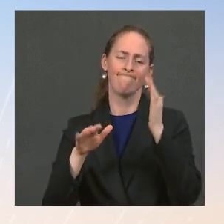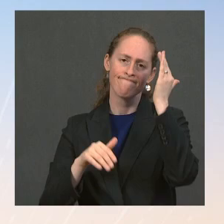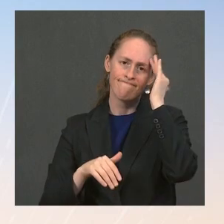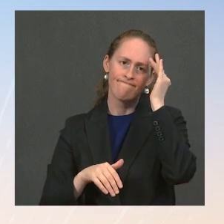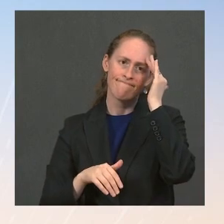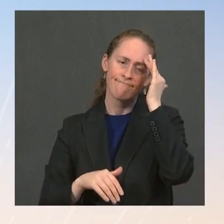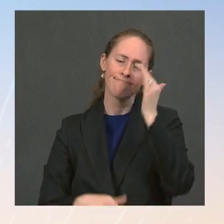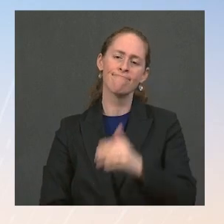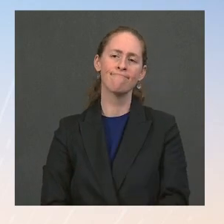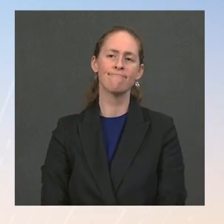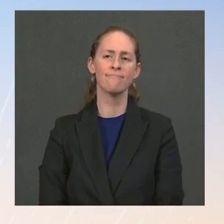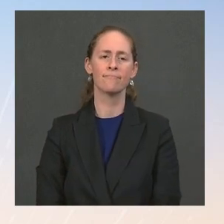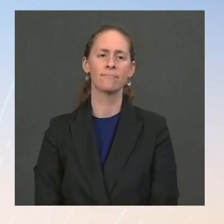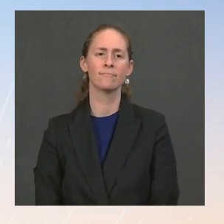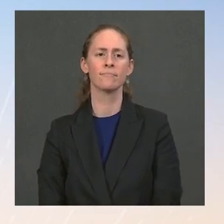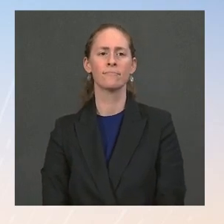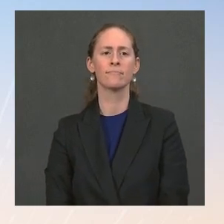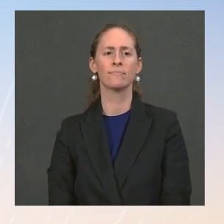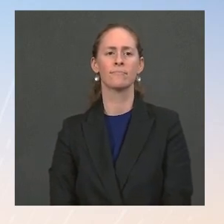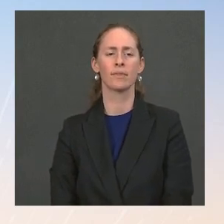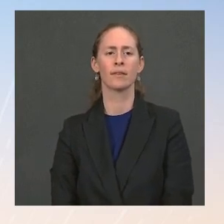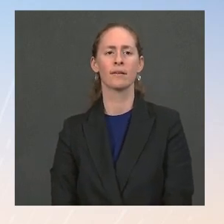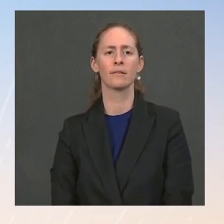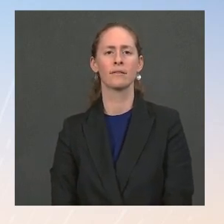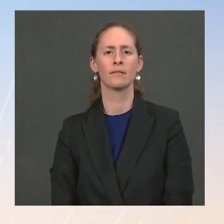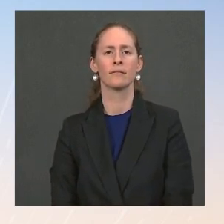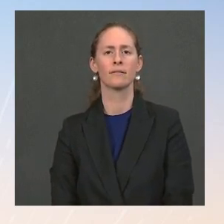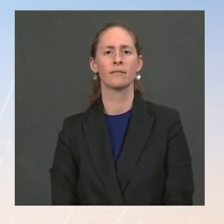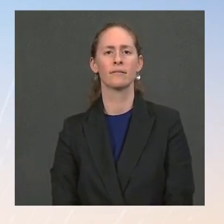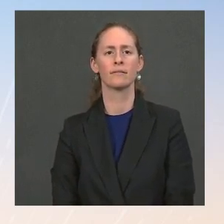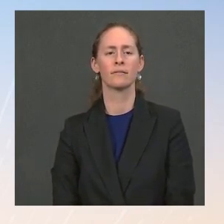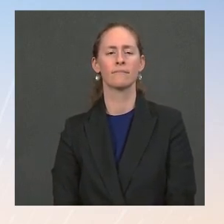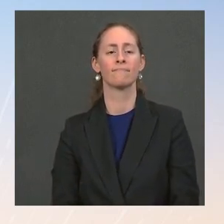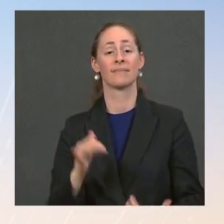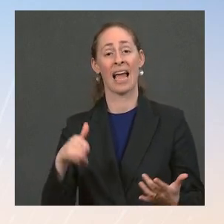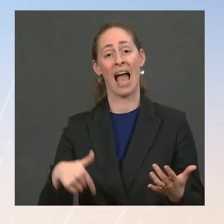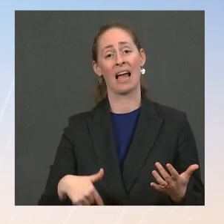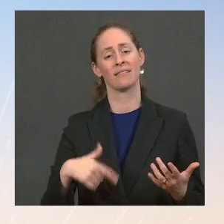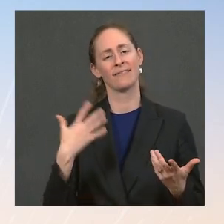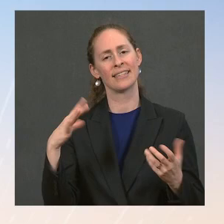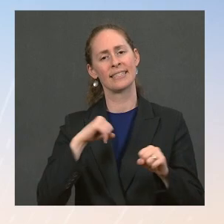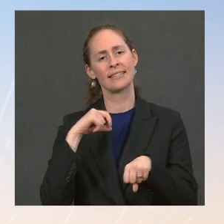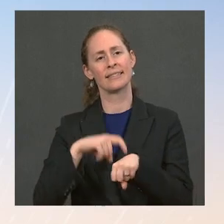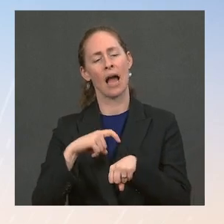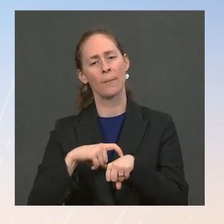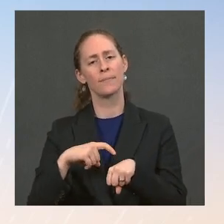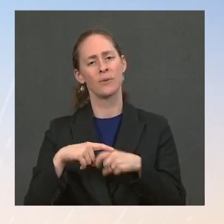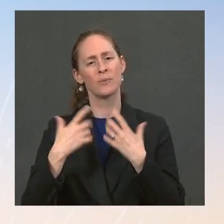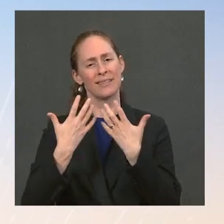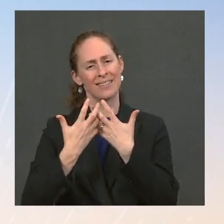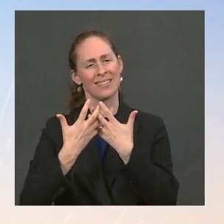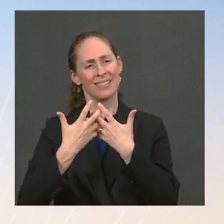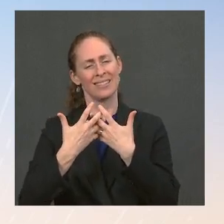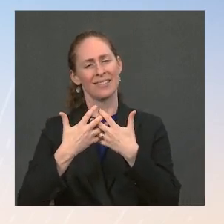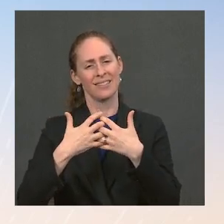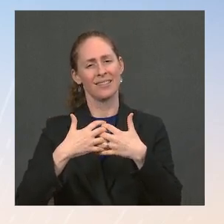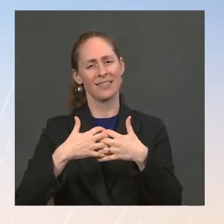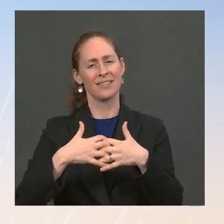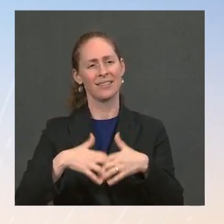well, not blood, but sweat and tears, perhaps. You know, we are -- what last night showed is that this can happen through regular order.